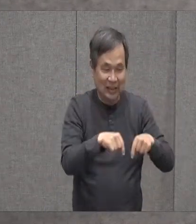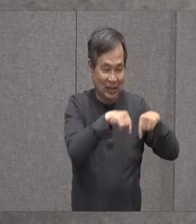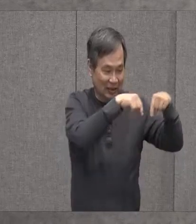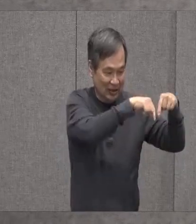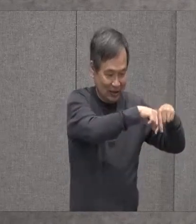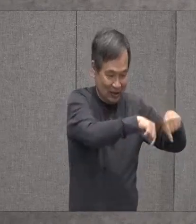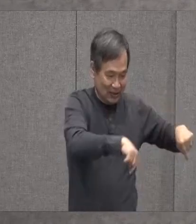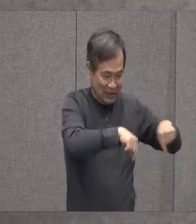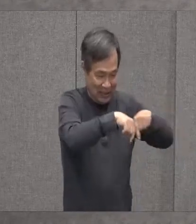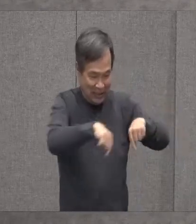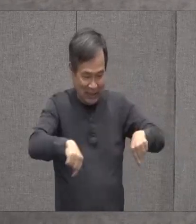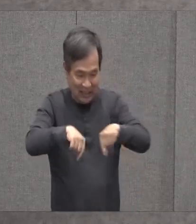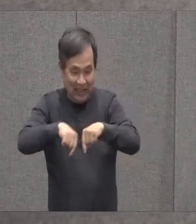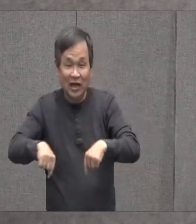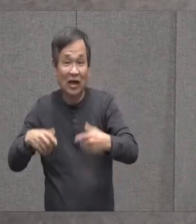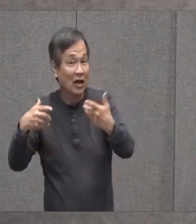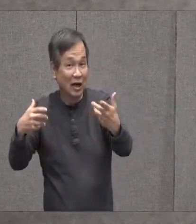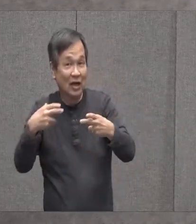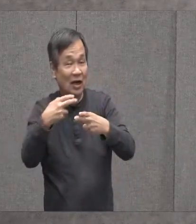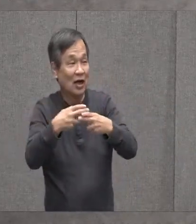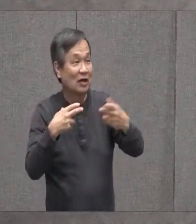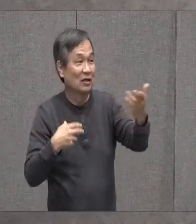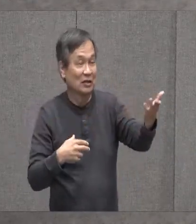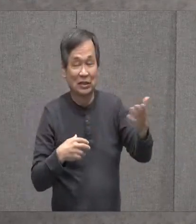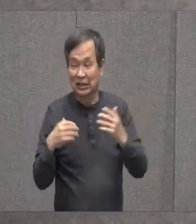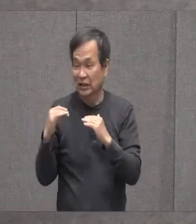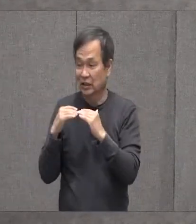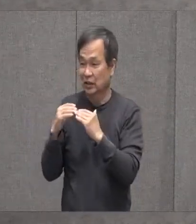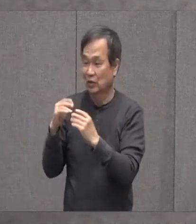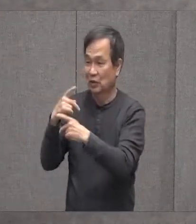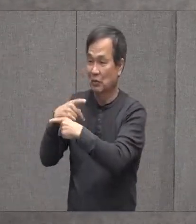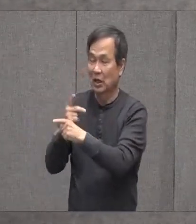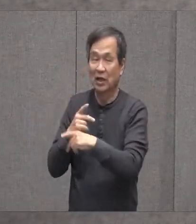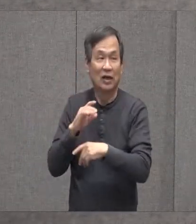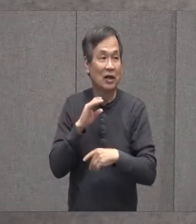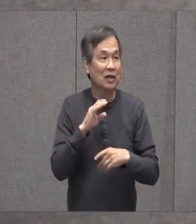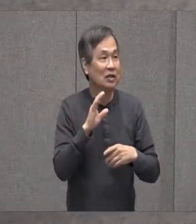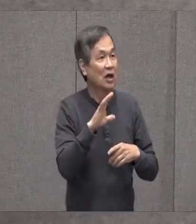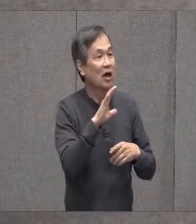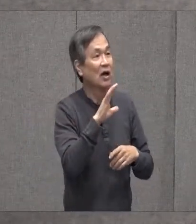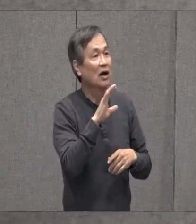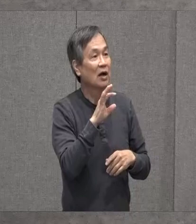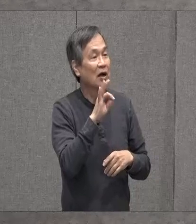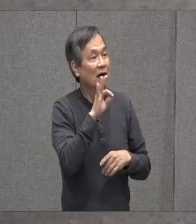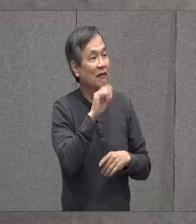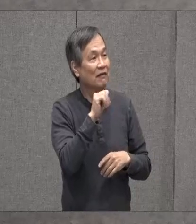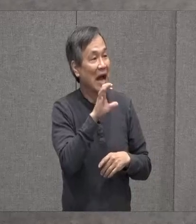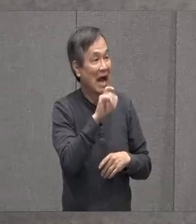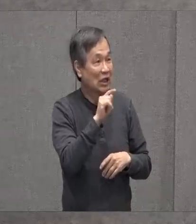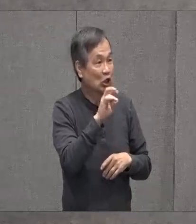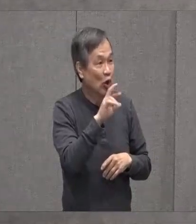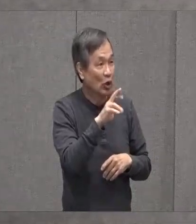be these numbers, but they equal a product. Oh, the numbers that make the product are its factors! [Sears] Yes!